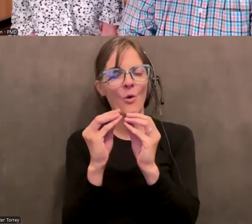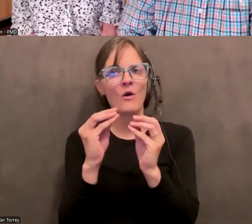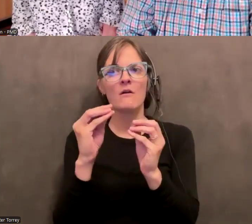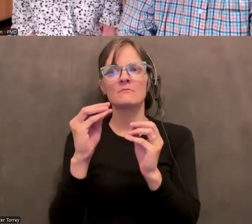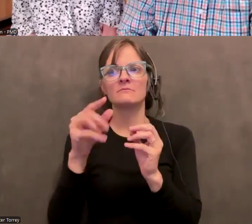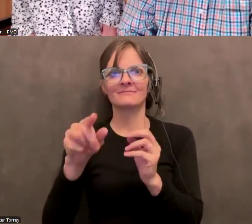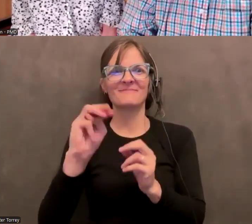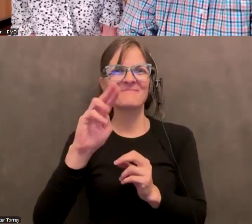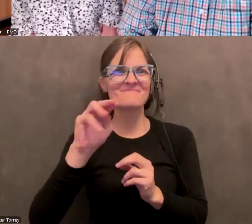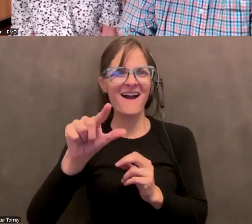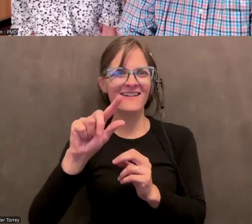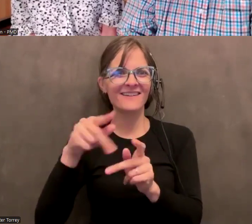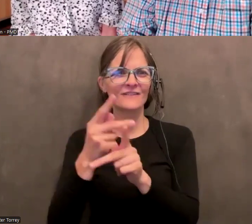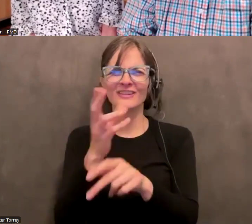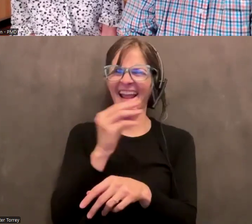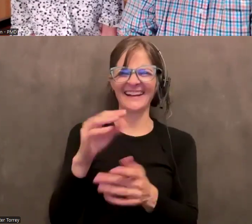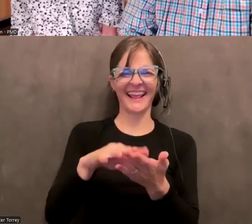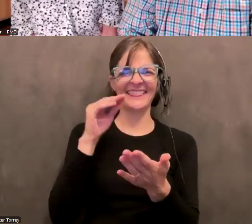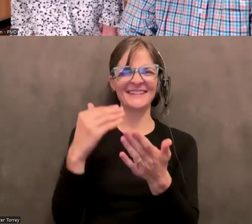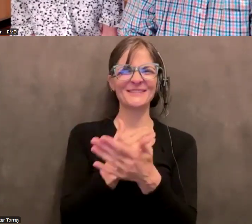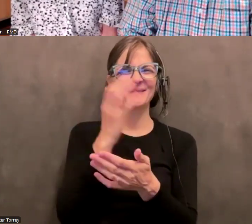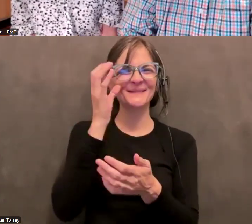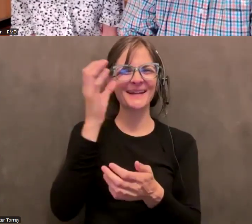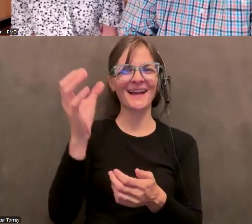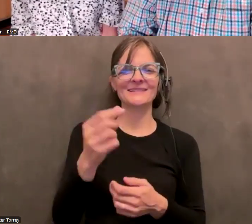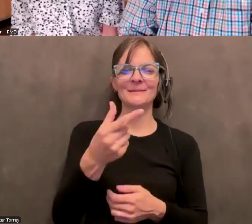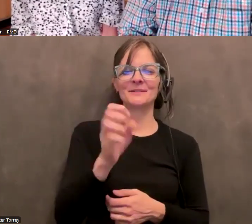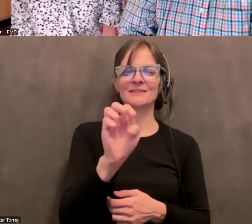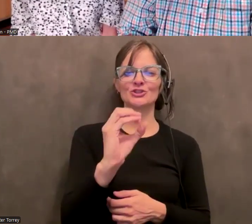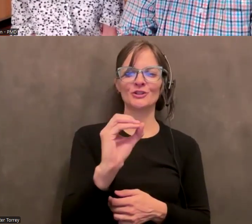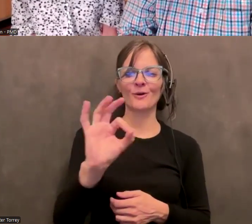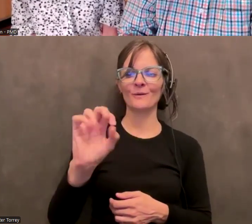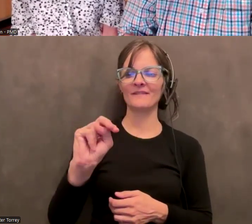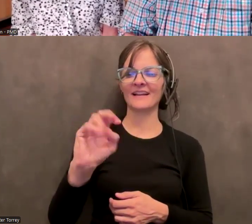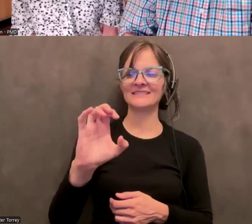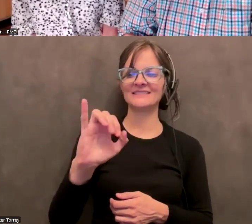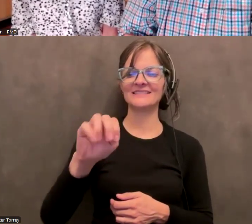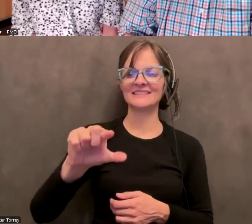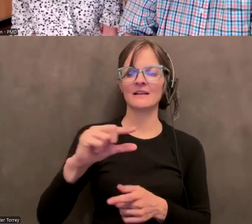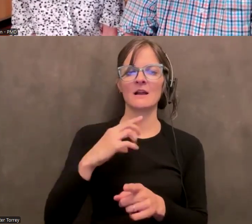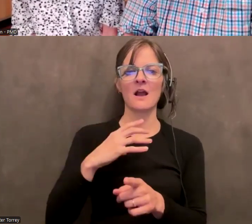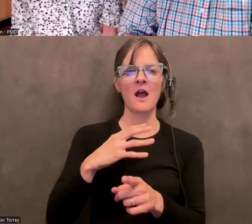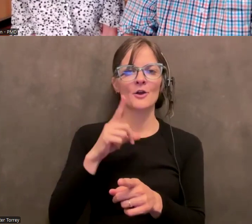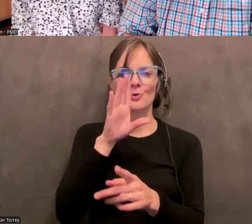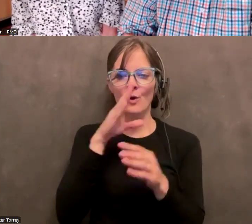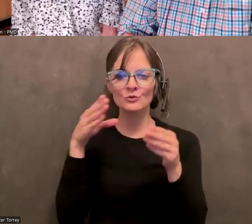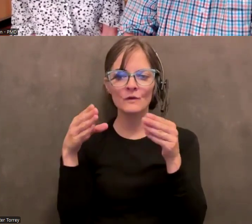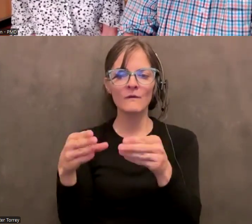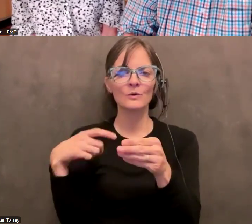to focus on a specific area like a Spanish grocery store or a particular church. It's just a remarkably comprehensive effort.